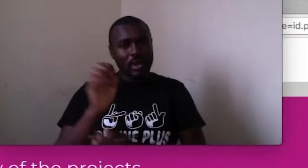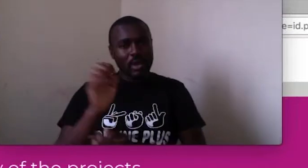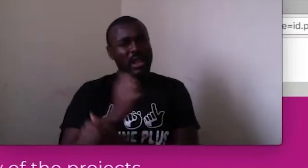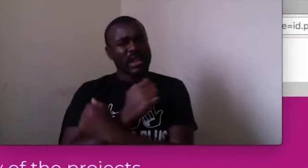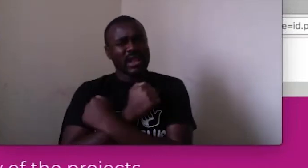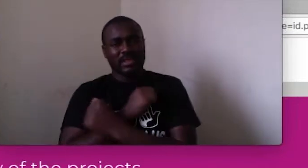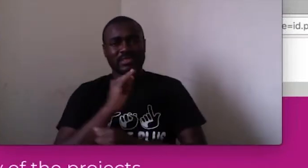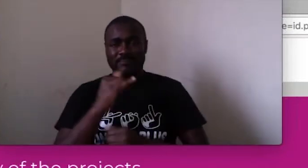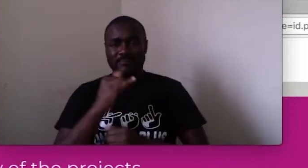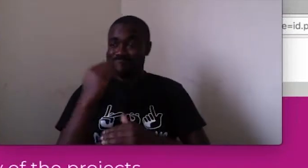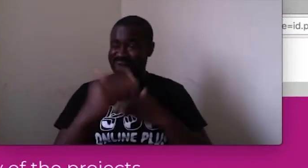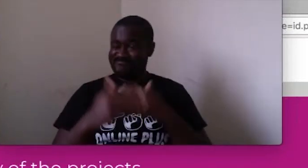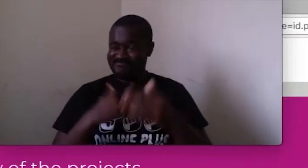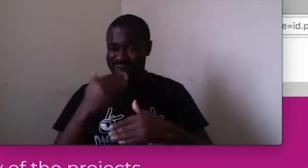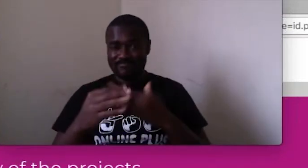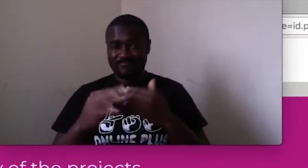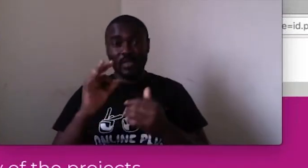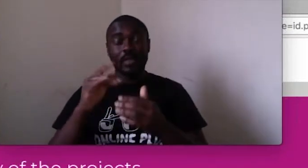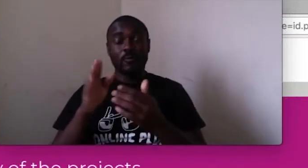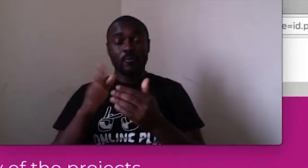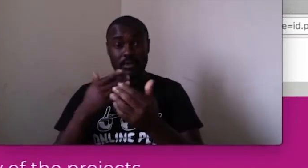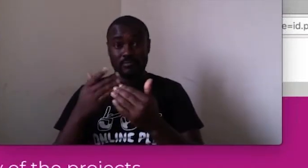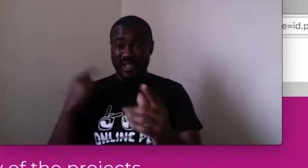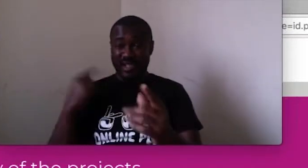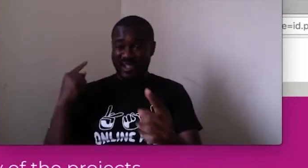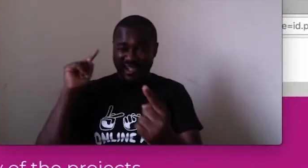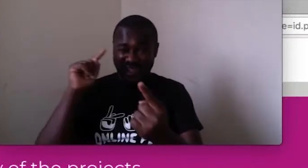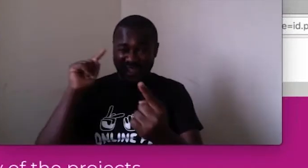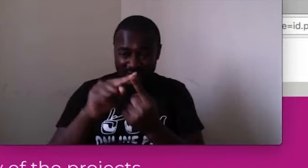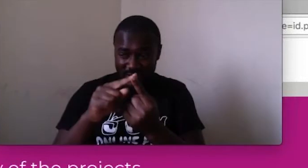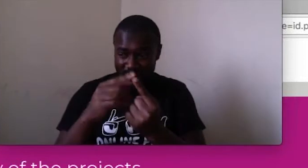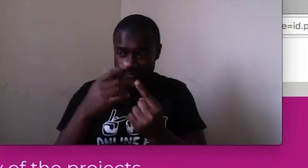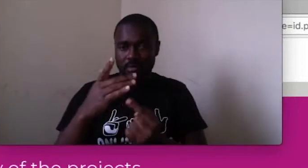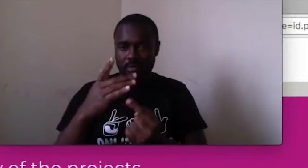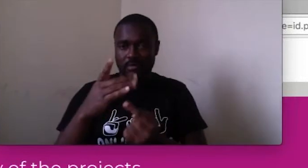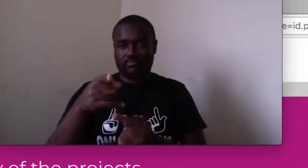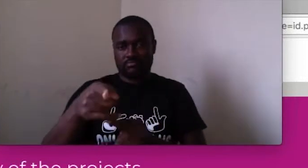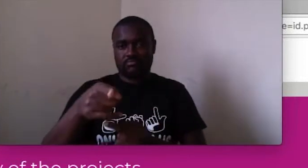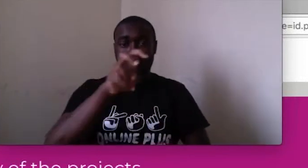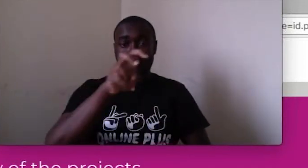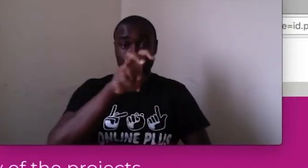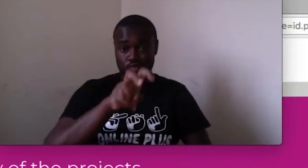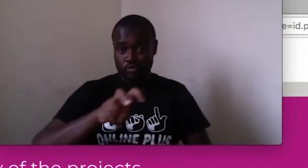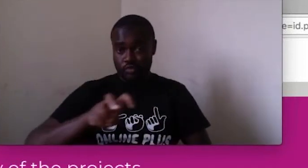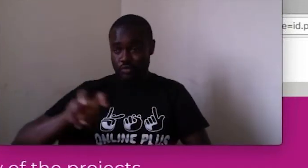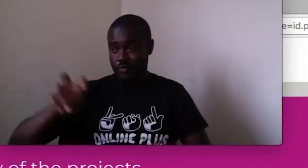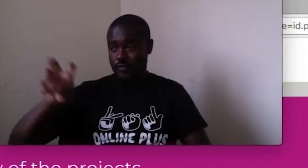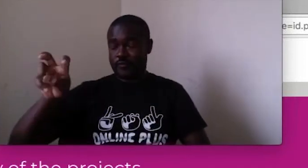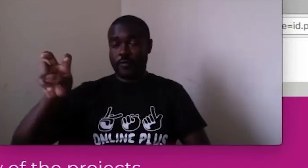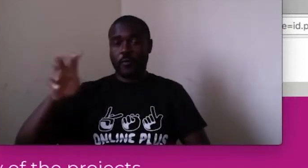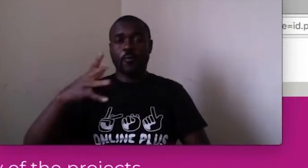code different things so from there I finished the programming